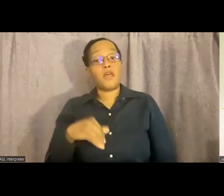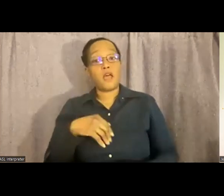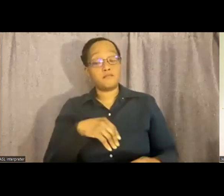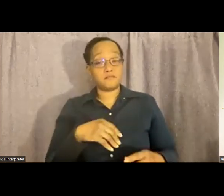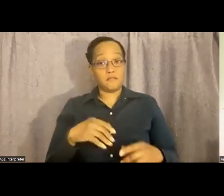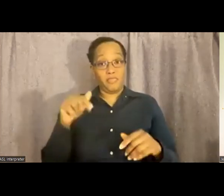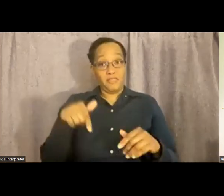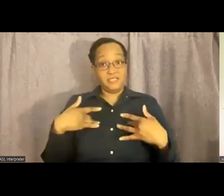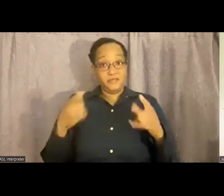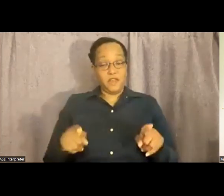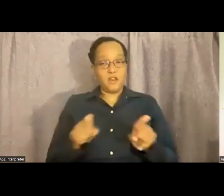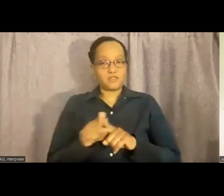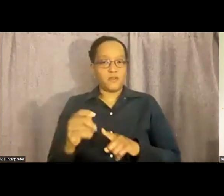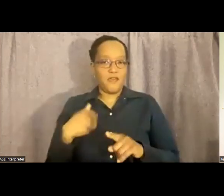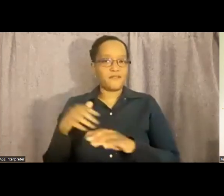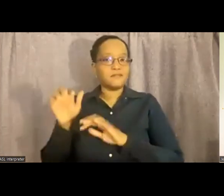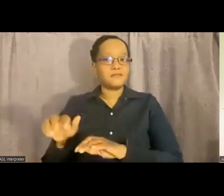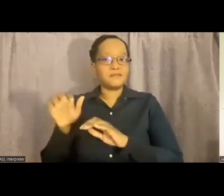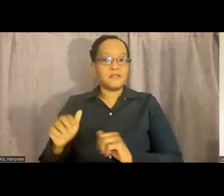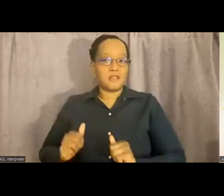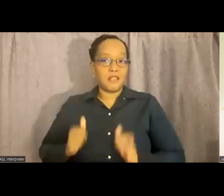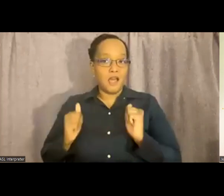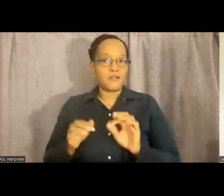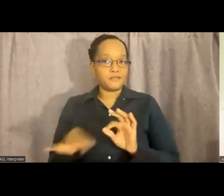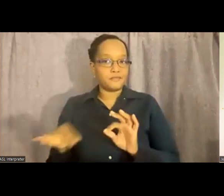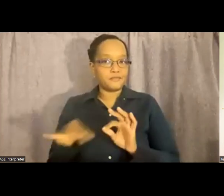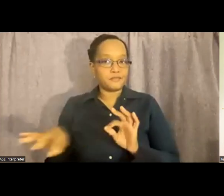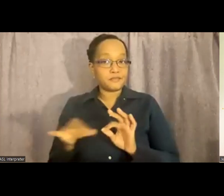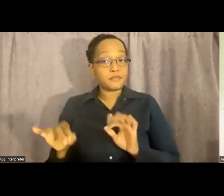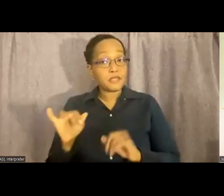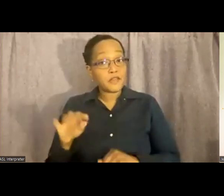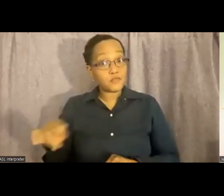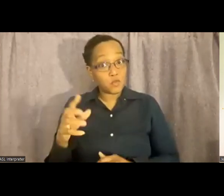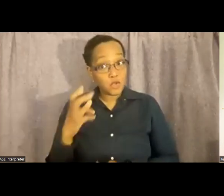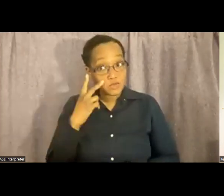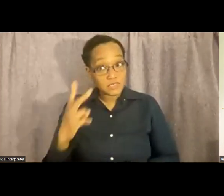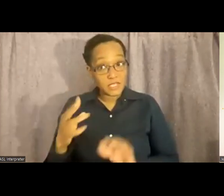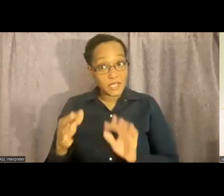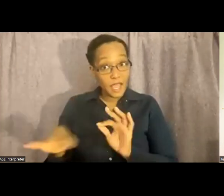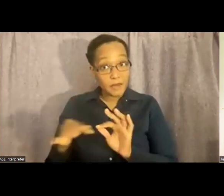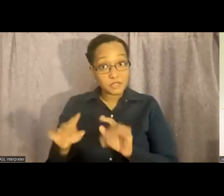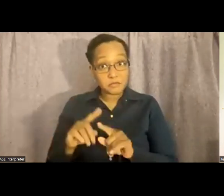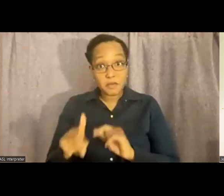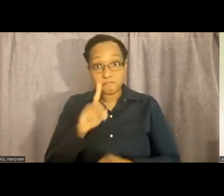, thank you to our live captioner. If you will like the captioning and it is not showing up on the bottom of your screen,